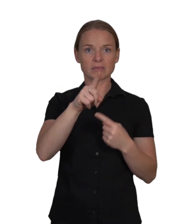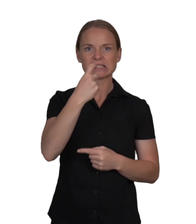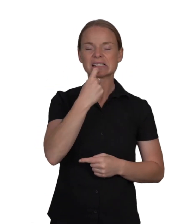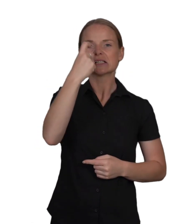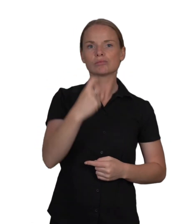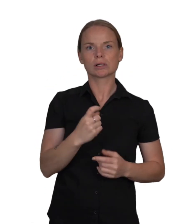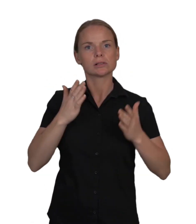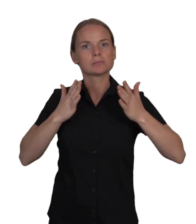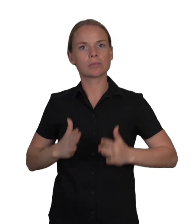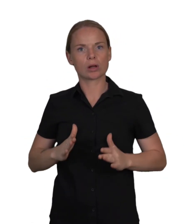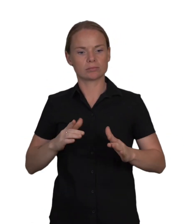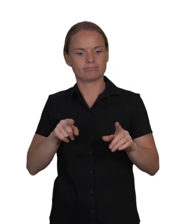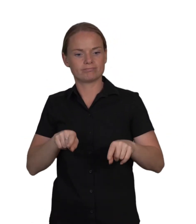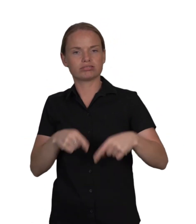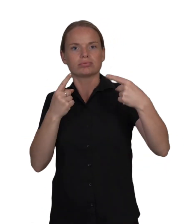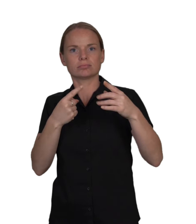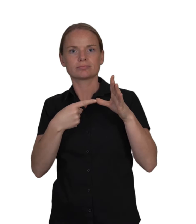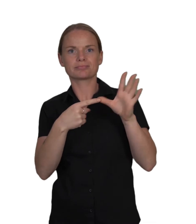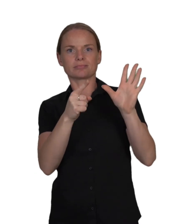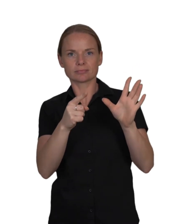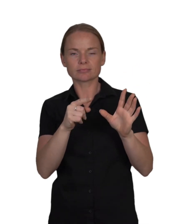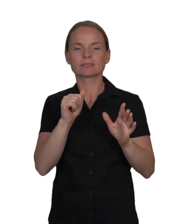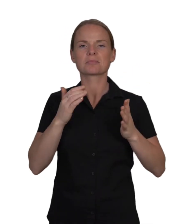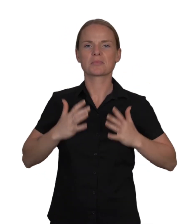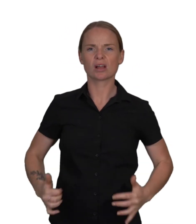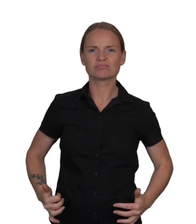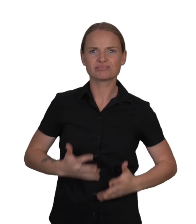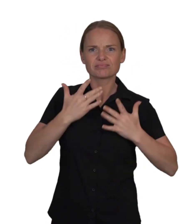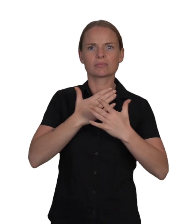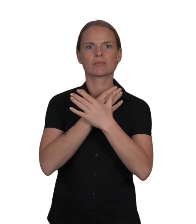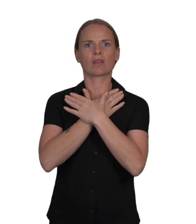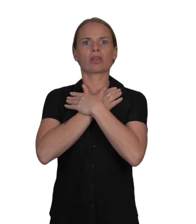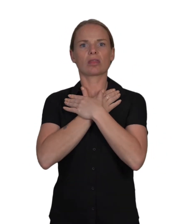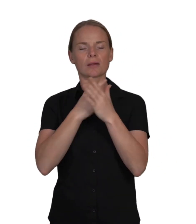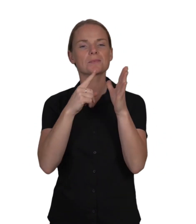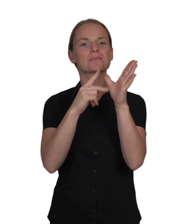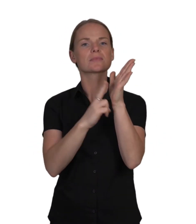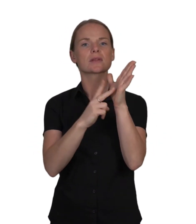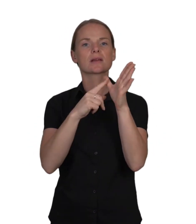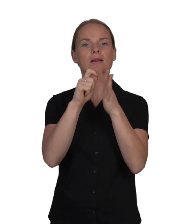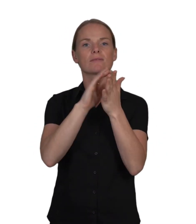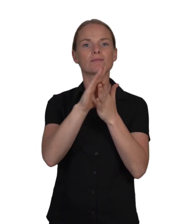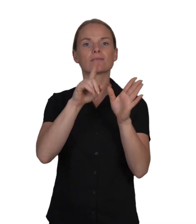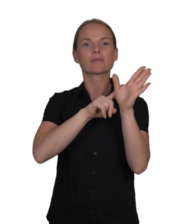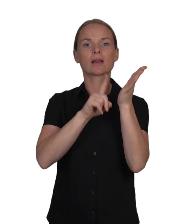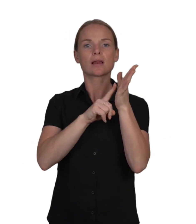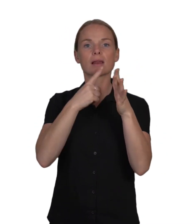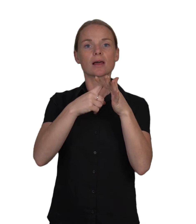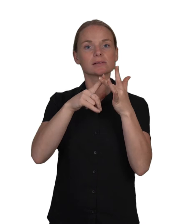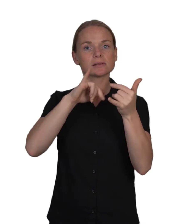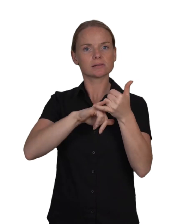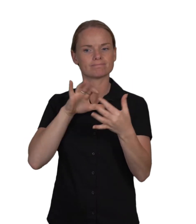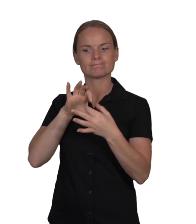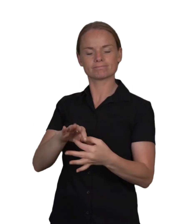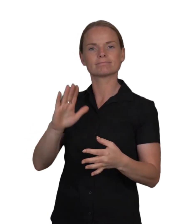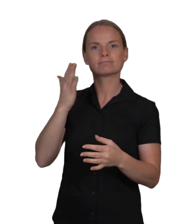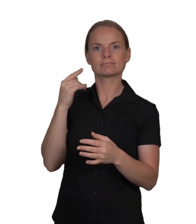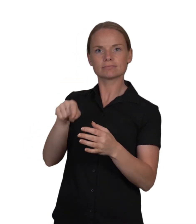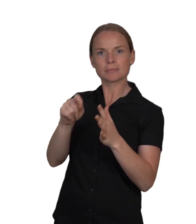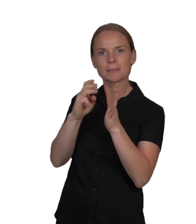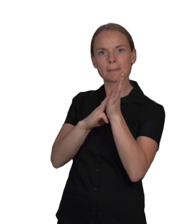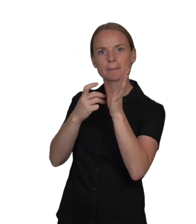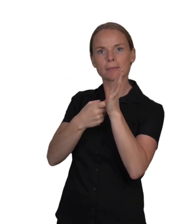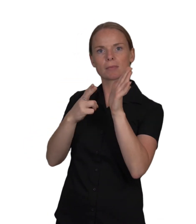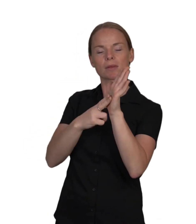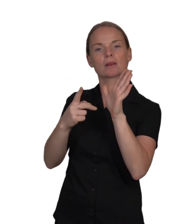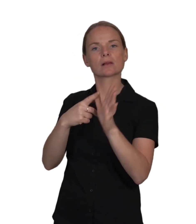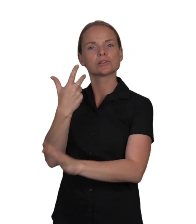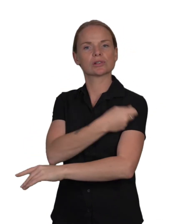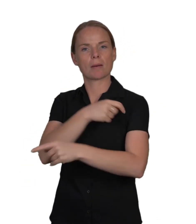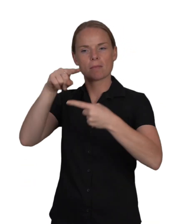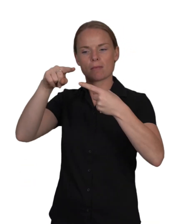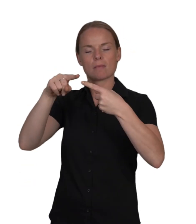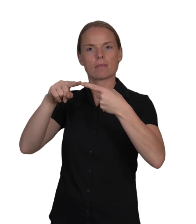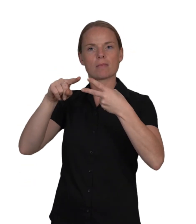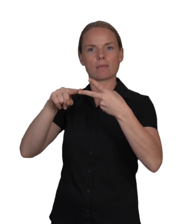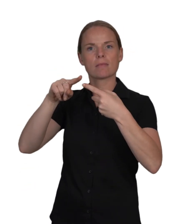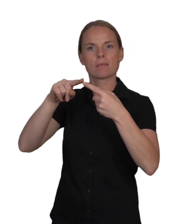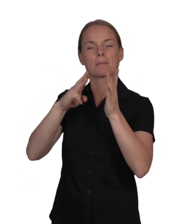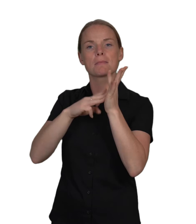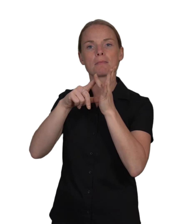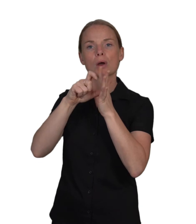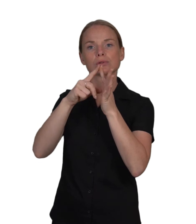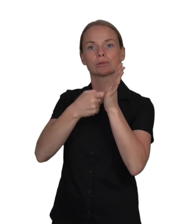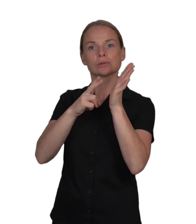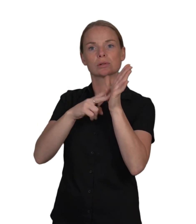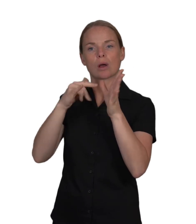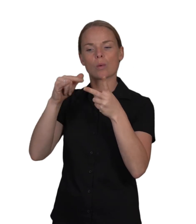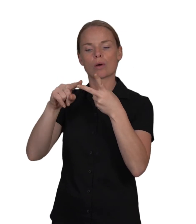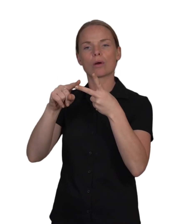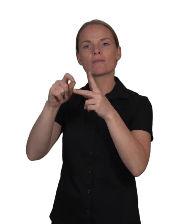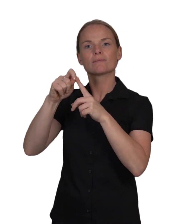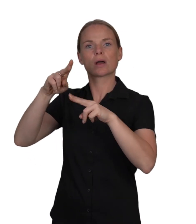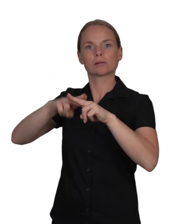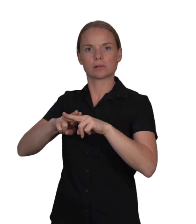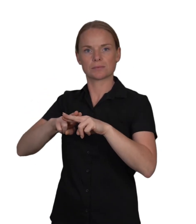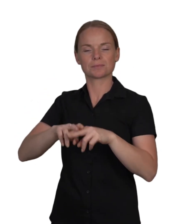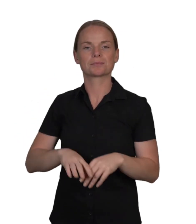anaphylaxis (a type of severe allergic reaction) to a previous dose of an mRNA COVID-19 vaccine (i.e. Moderna/Pfizer)